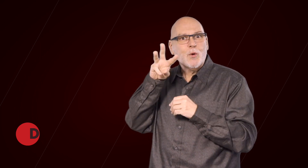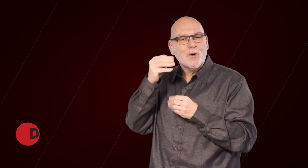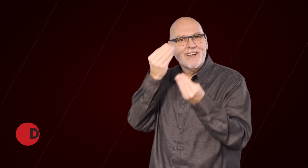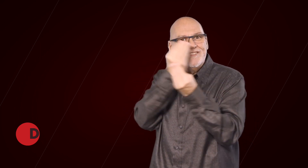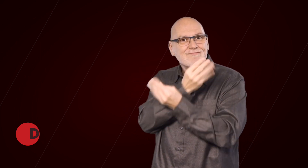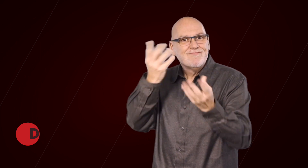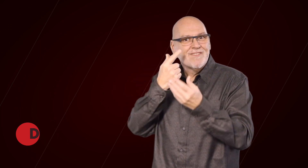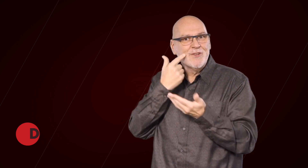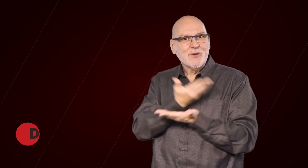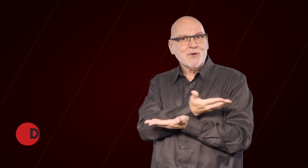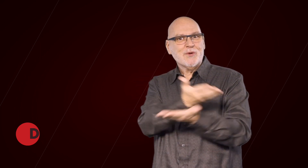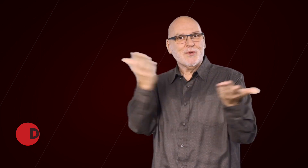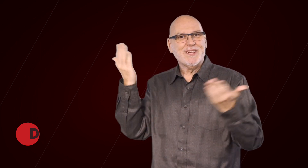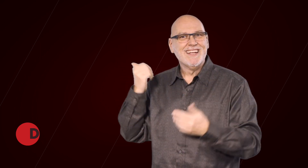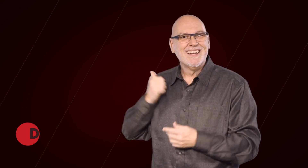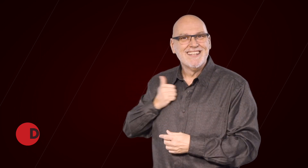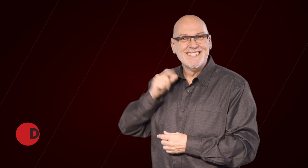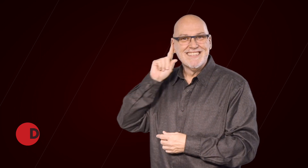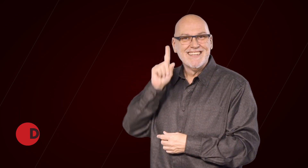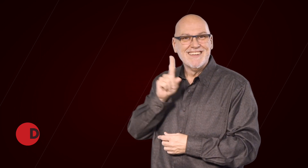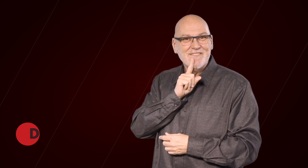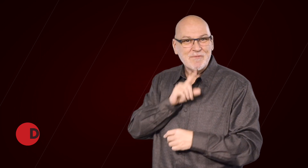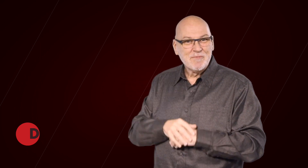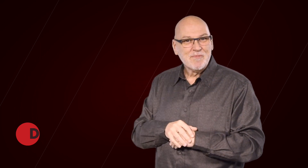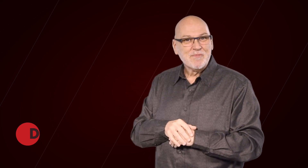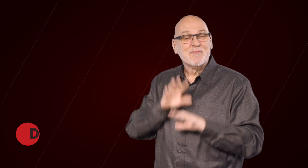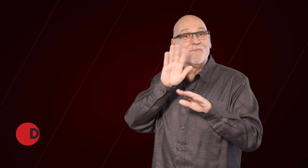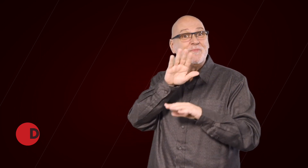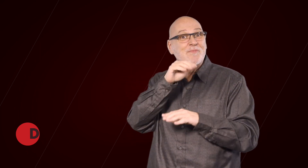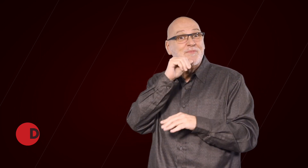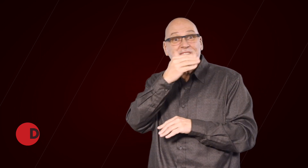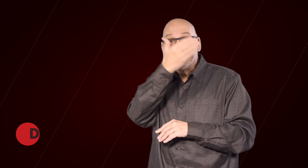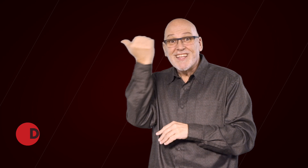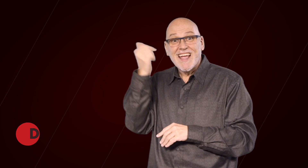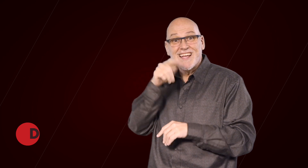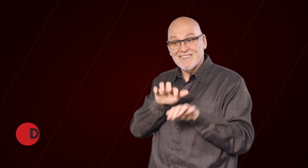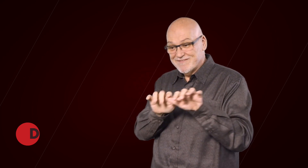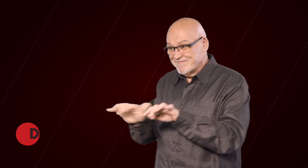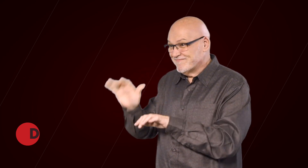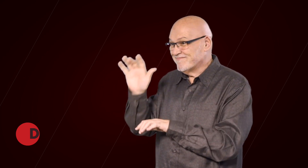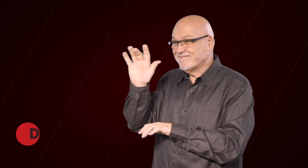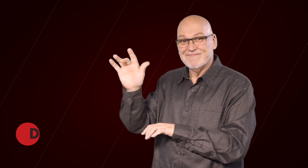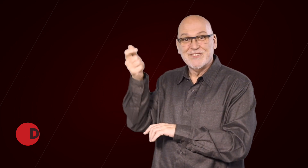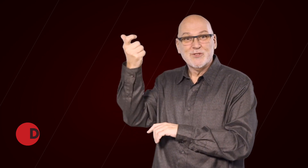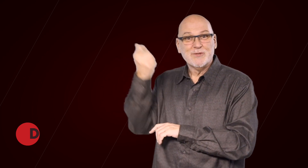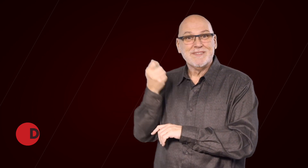Bringing alerts & news reports at intervals for all Deaf Canadians.